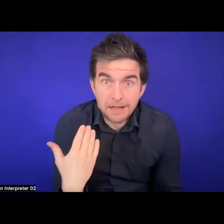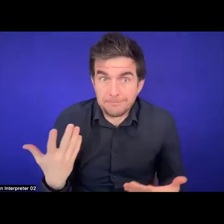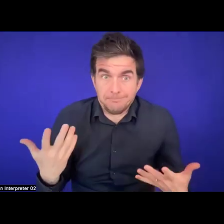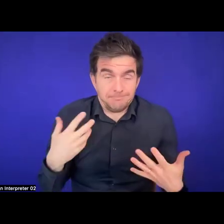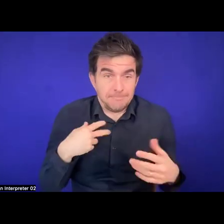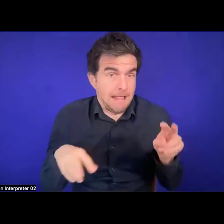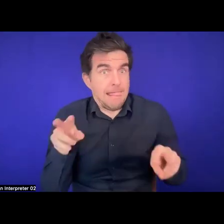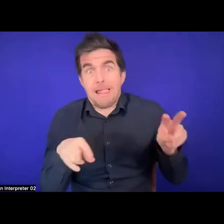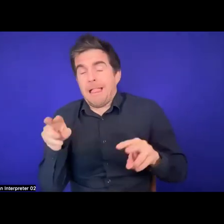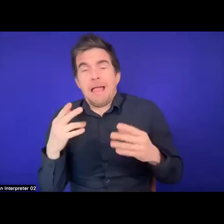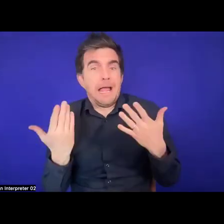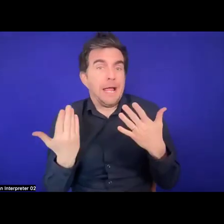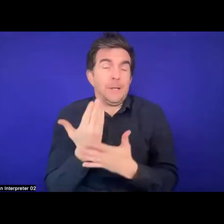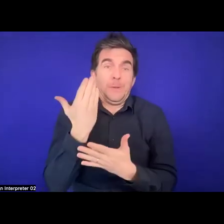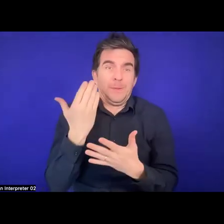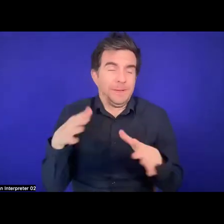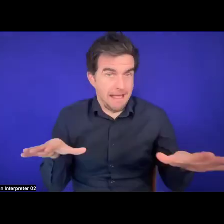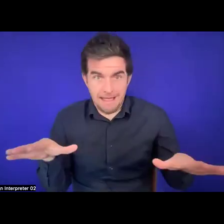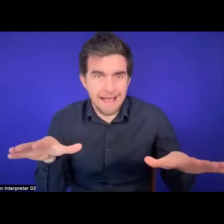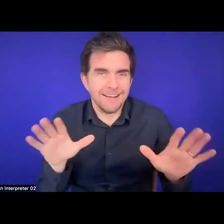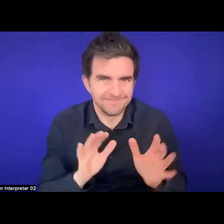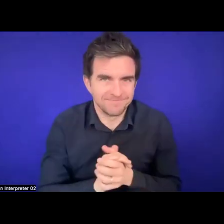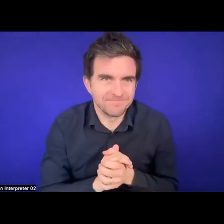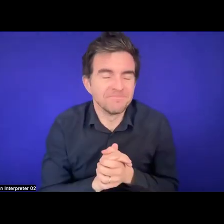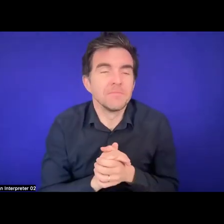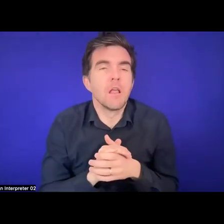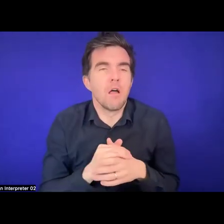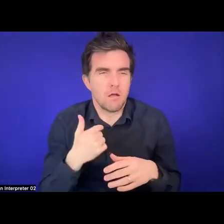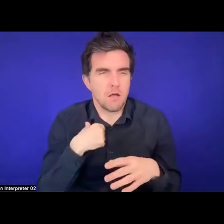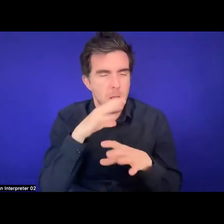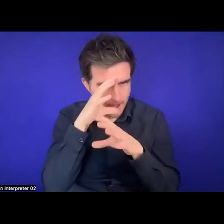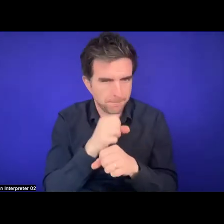application process, rather than the actual roles that we are in at the moment. I am